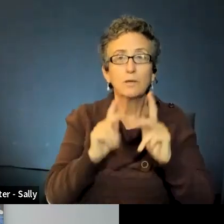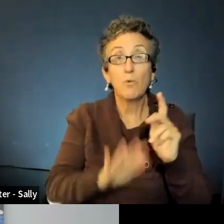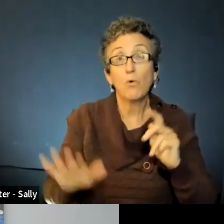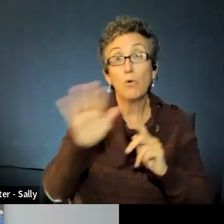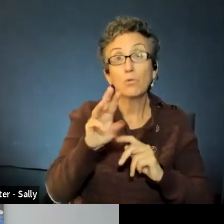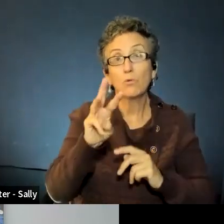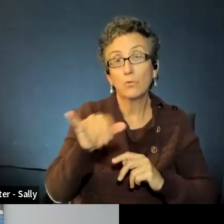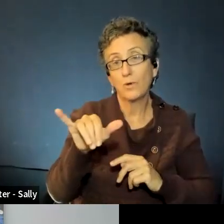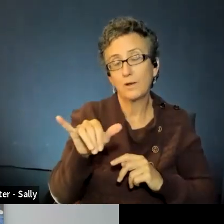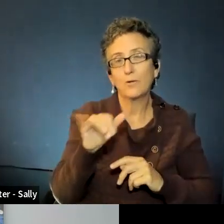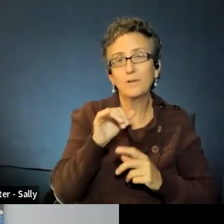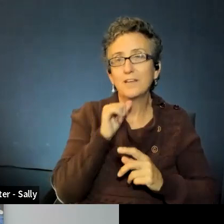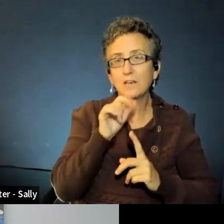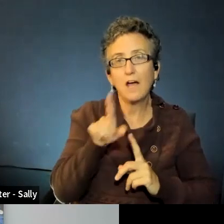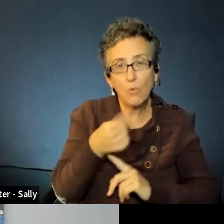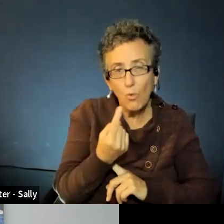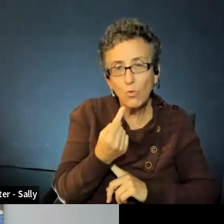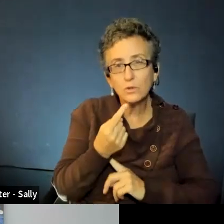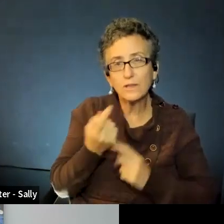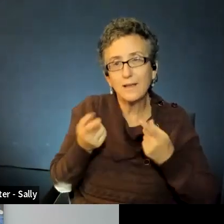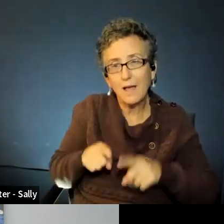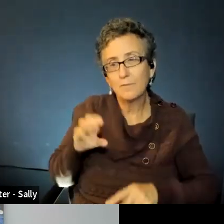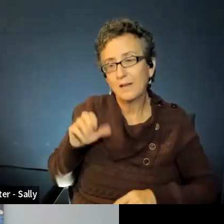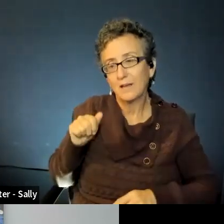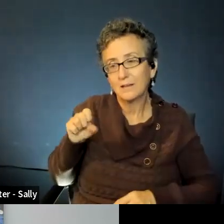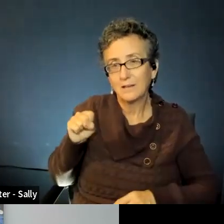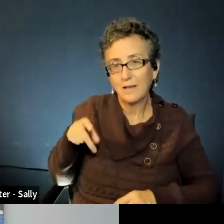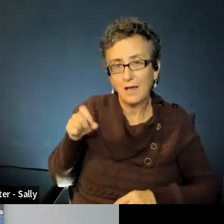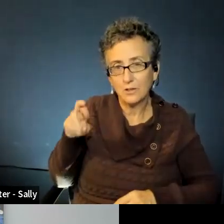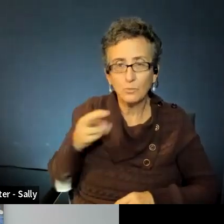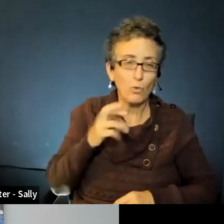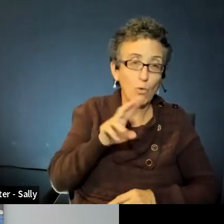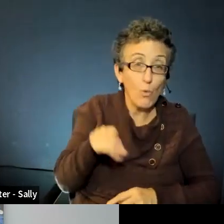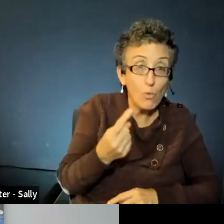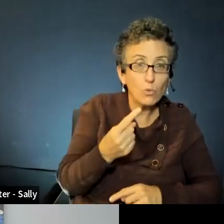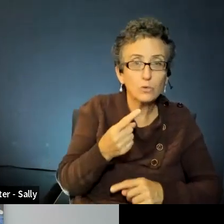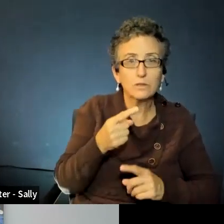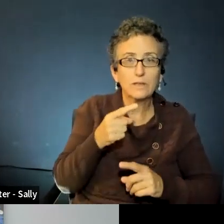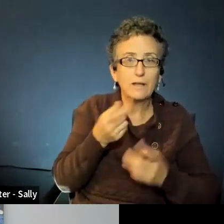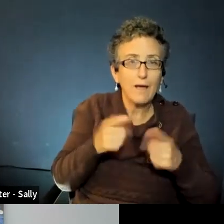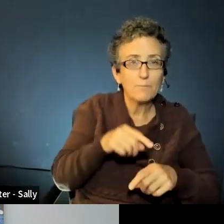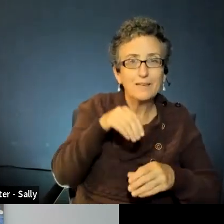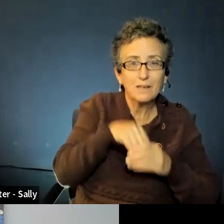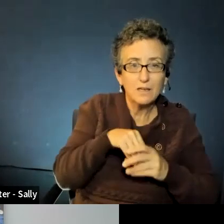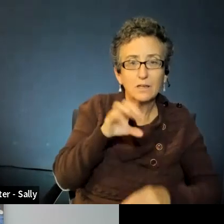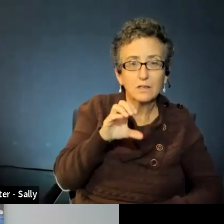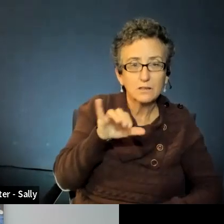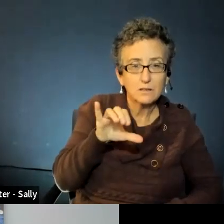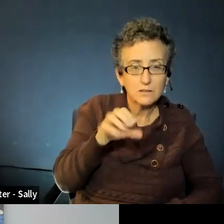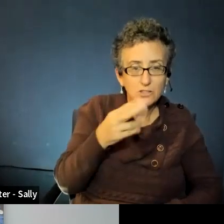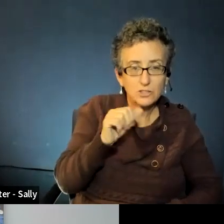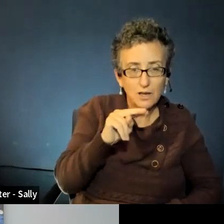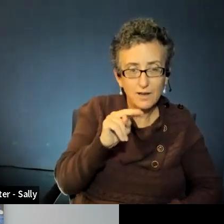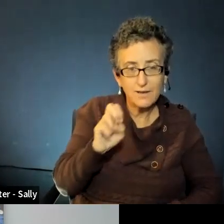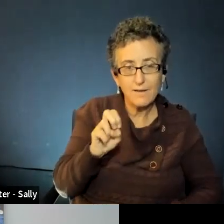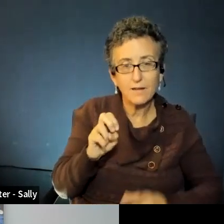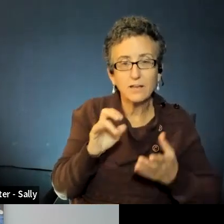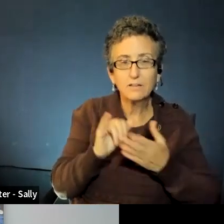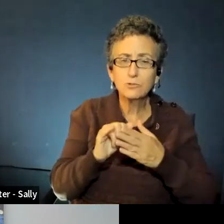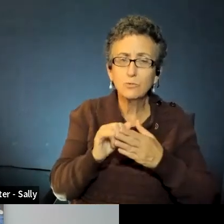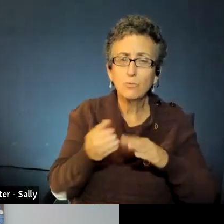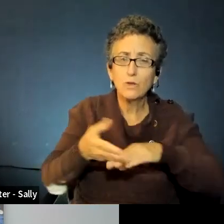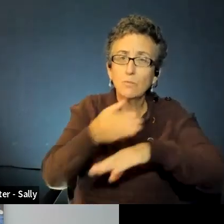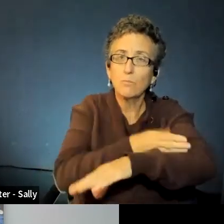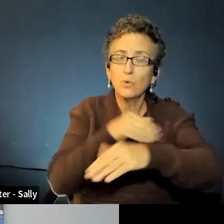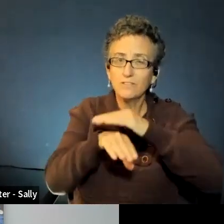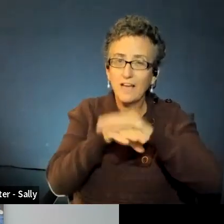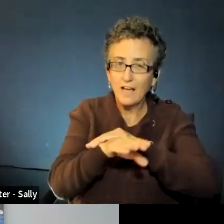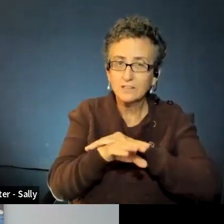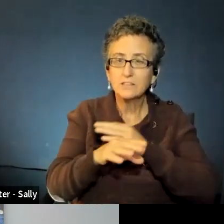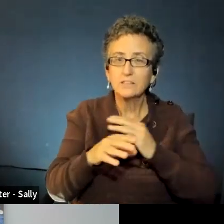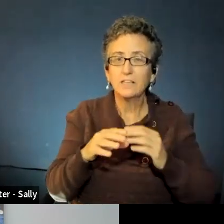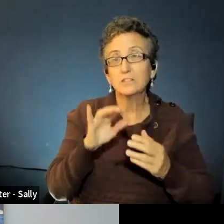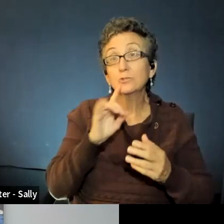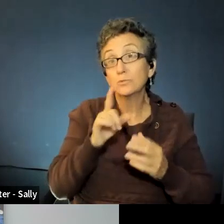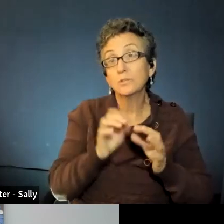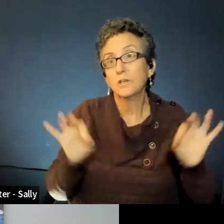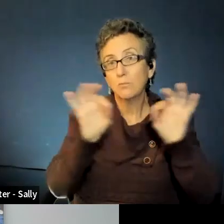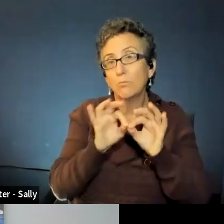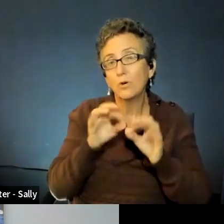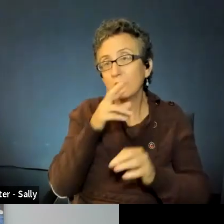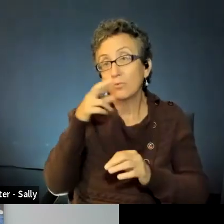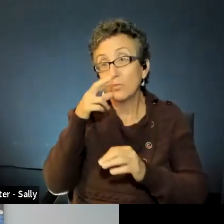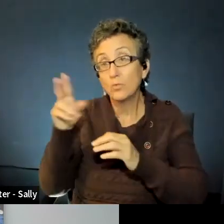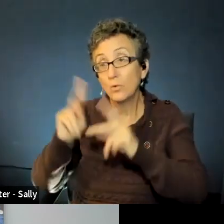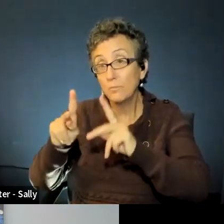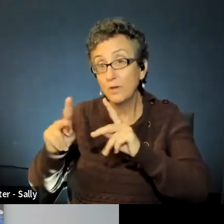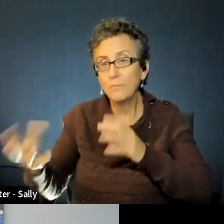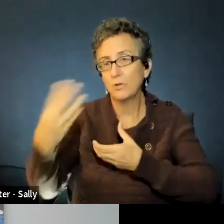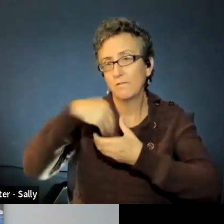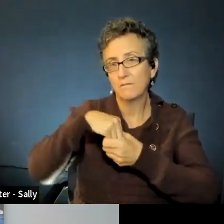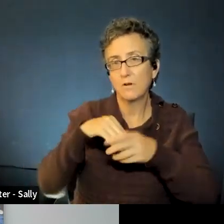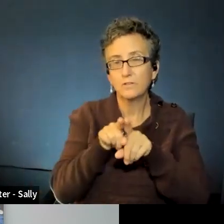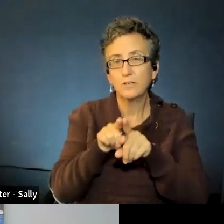, this little thing that looks like an owl is, if we have three or four, eight consumers that want to come into the center and meet, we can all set up the owl in the conference room and this thing will actually focus on whoever is eking and project that. Then of course on the projector you have all the people that are connecting via zoom for more rural areas so that everybody including center to center is all connected. I think that's an awesome way to move forward just because we can have large